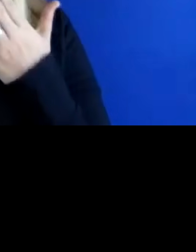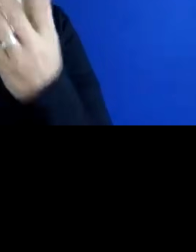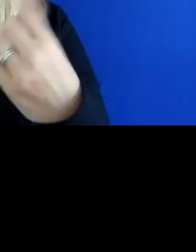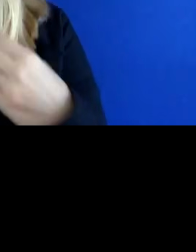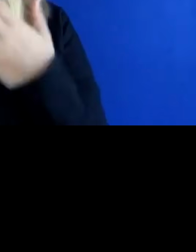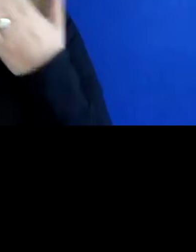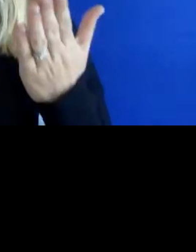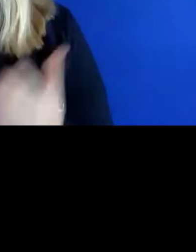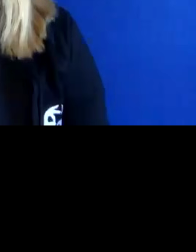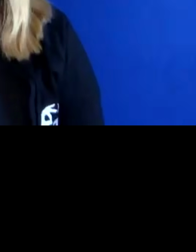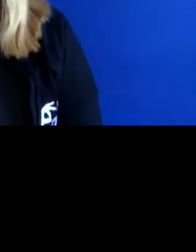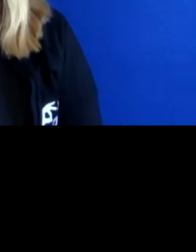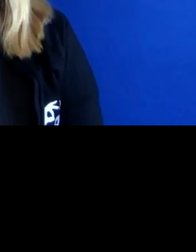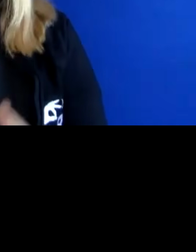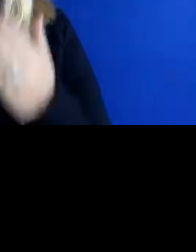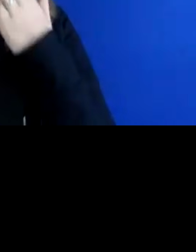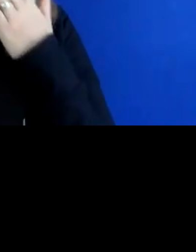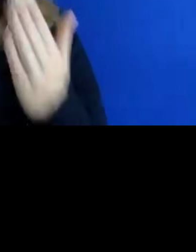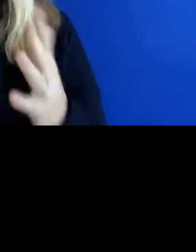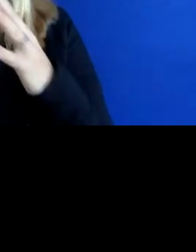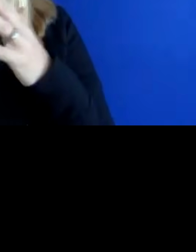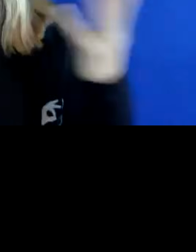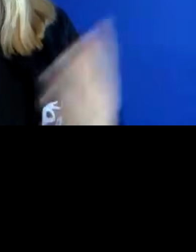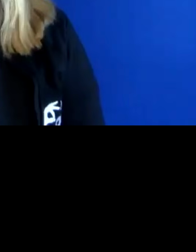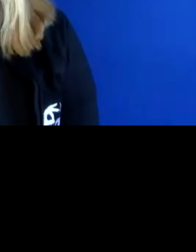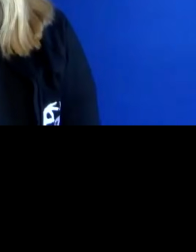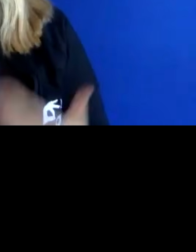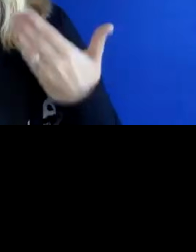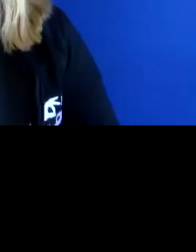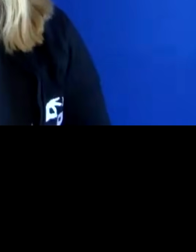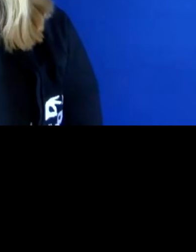Thank you so much for having me, Amber. I'm going to start sharing my screen.